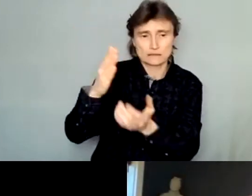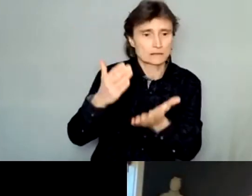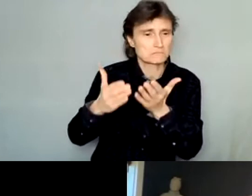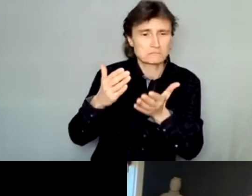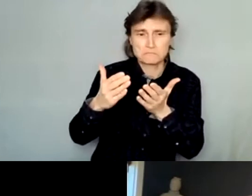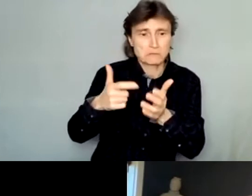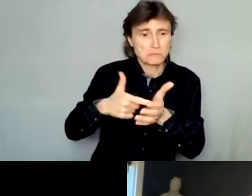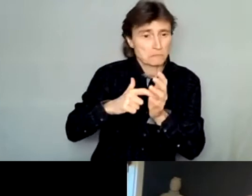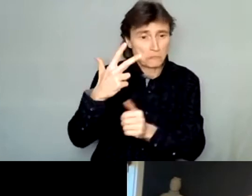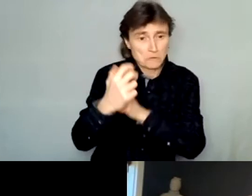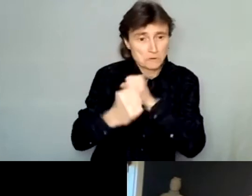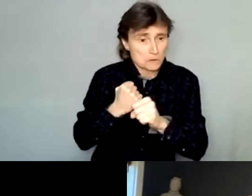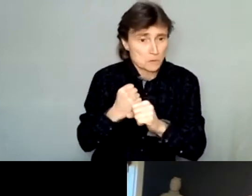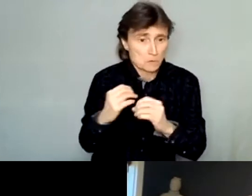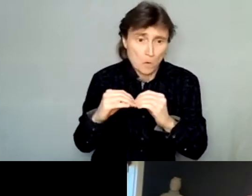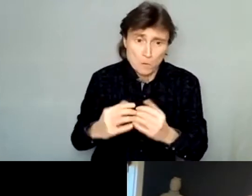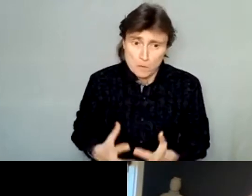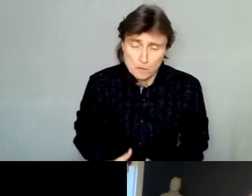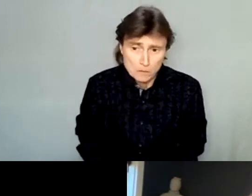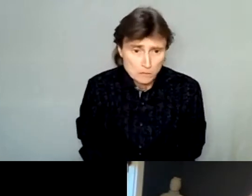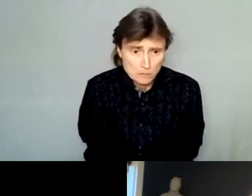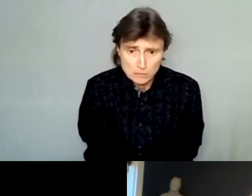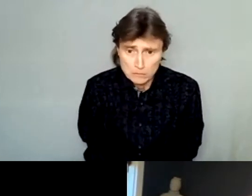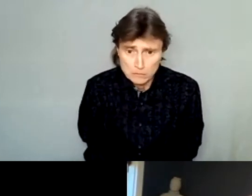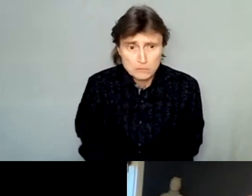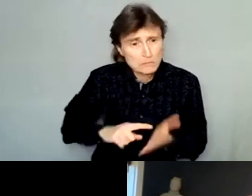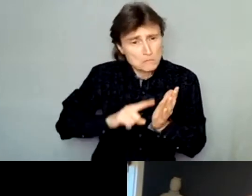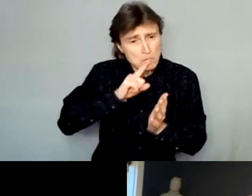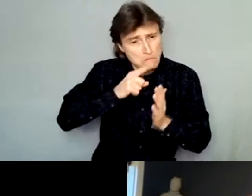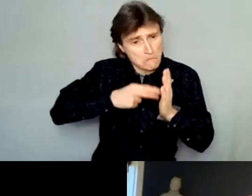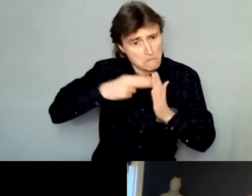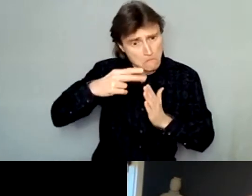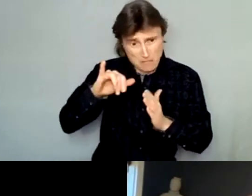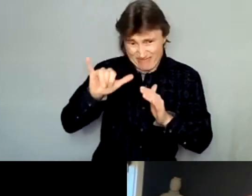our programs and thinking about our next four-year plan.